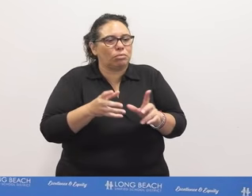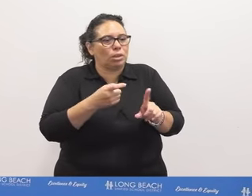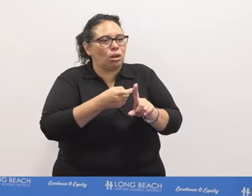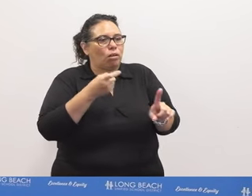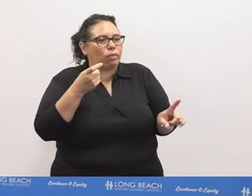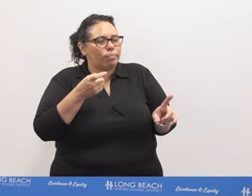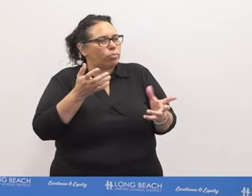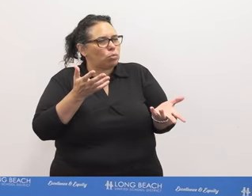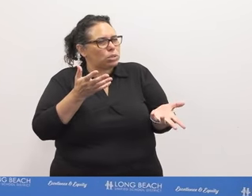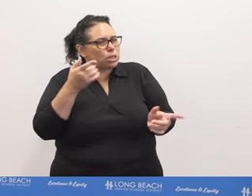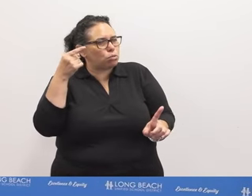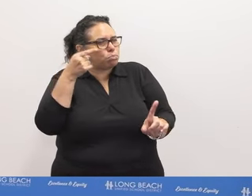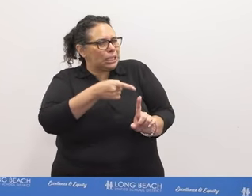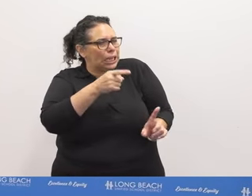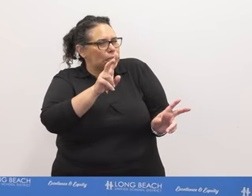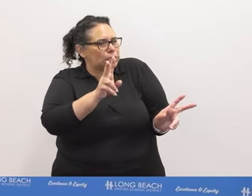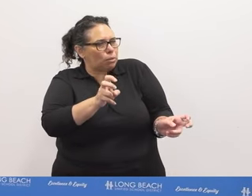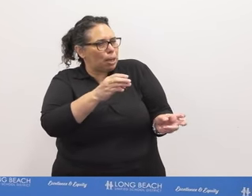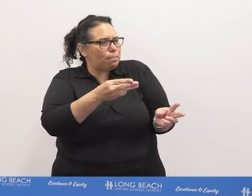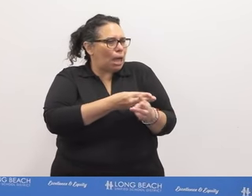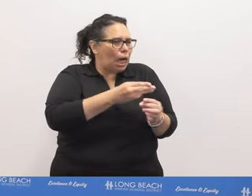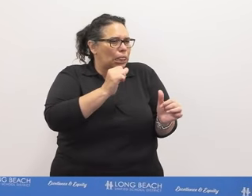was there a certain subject like math, science, English,